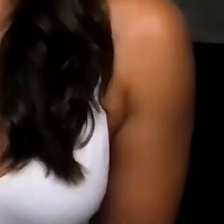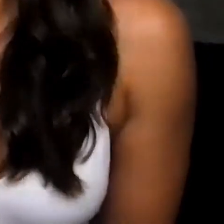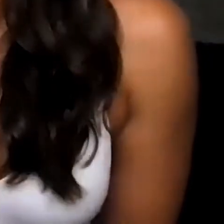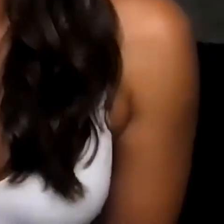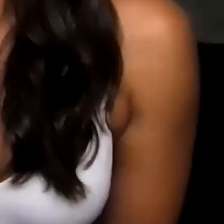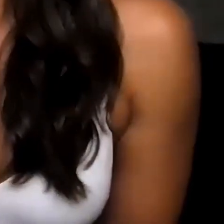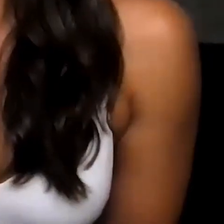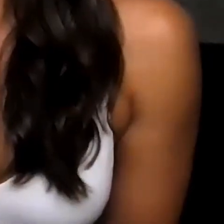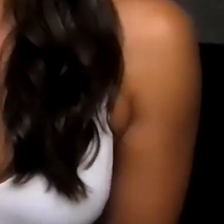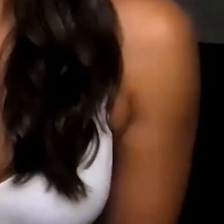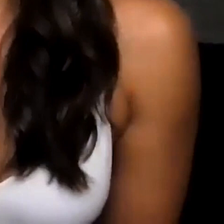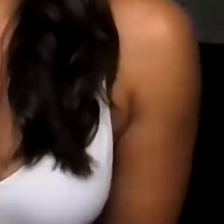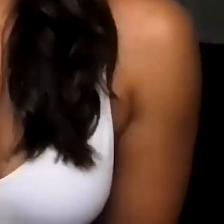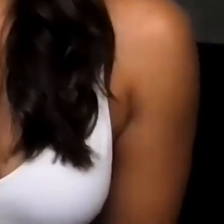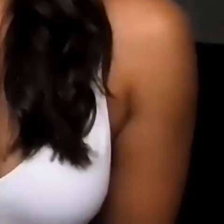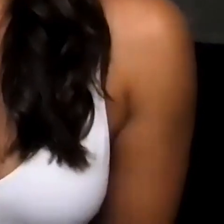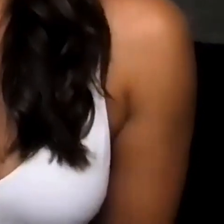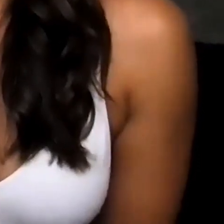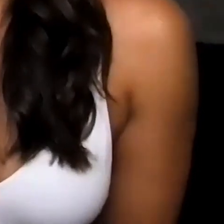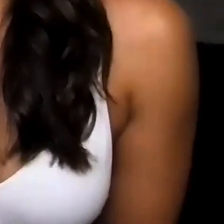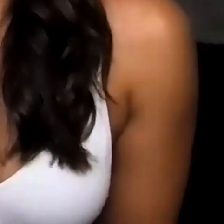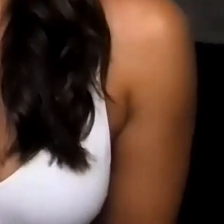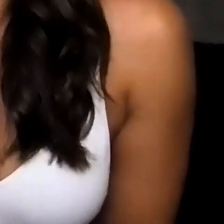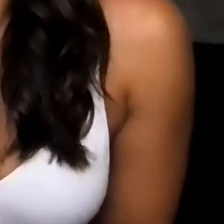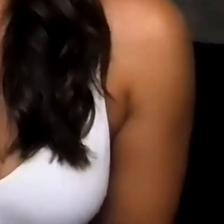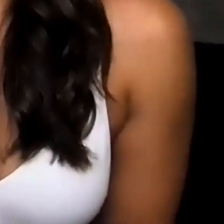We would like to thank DPAN.TV and their services